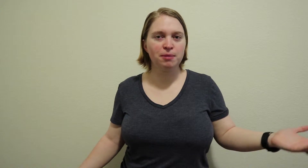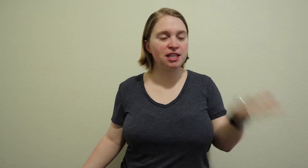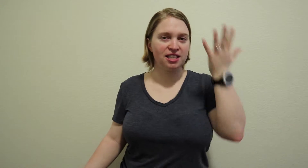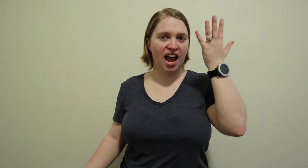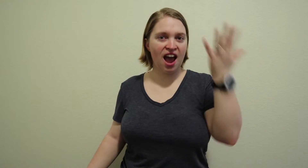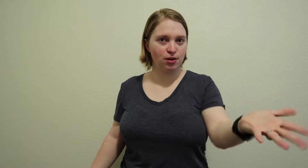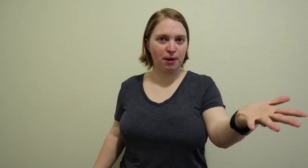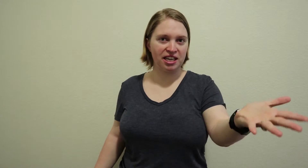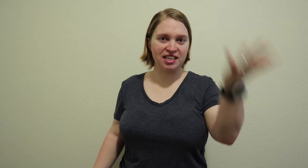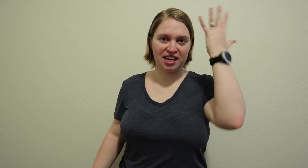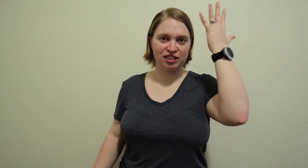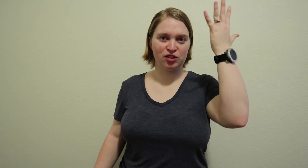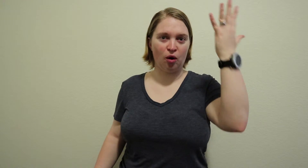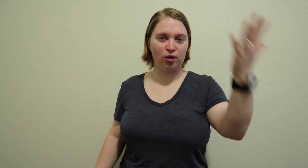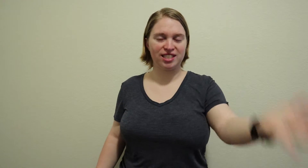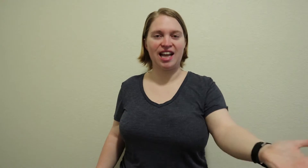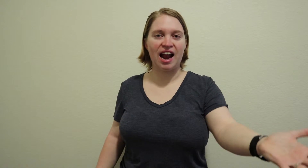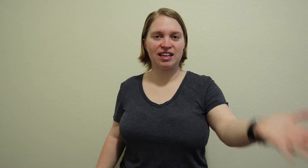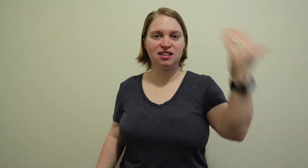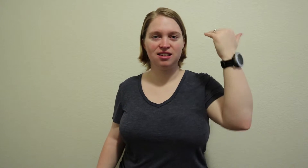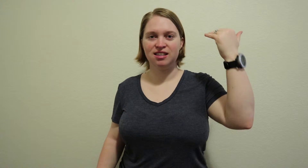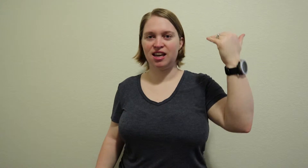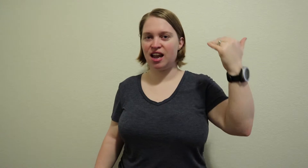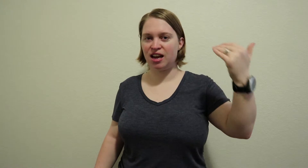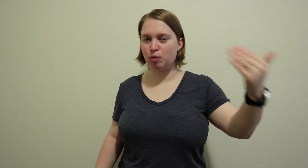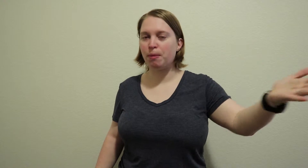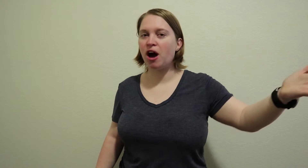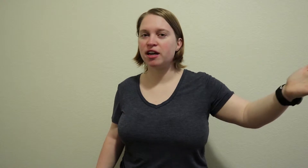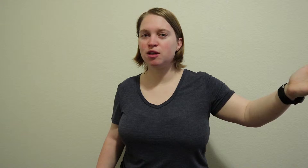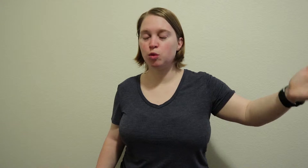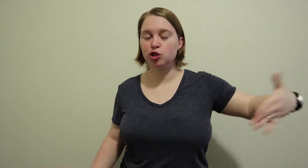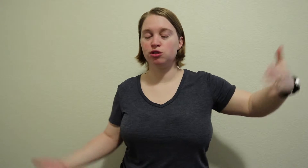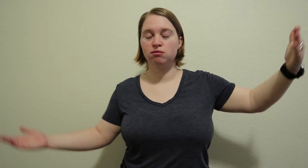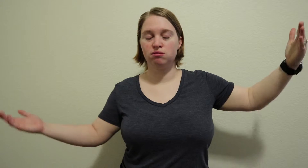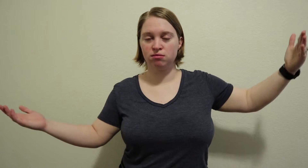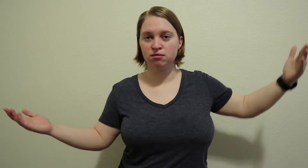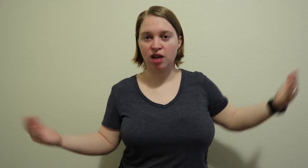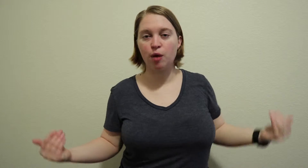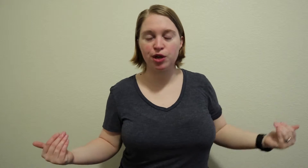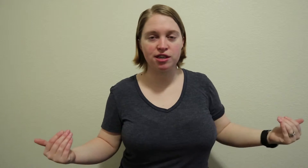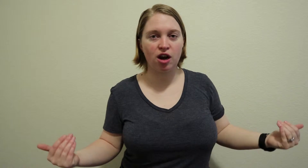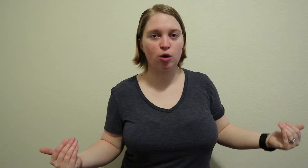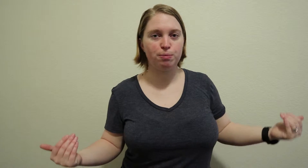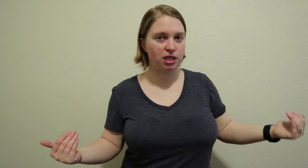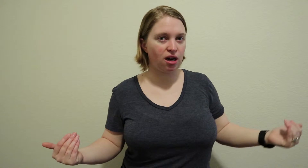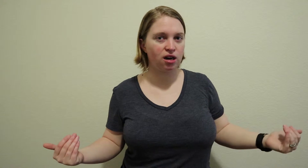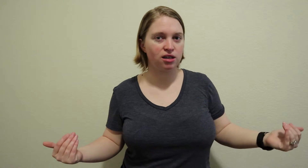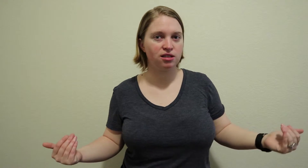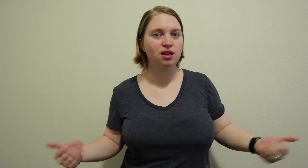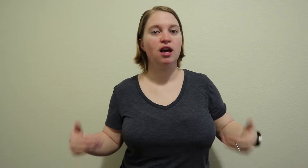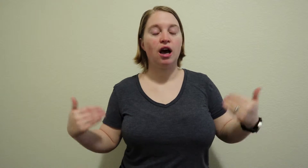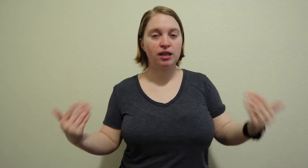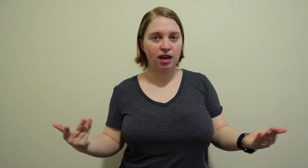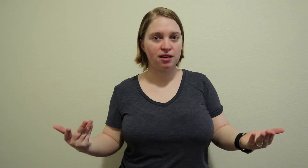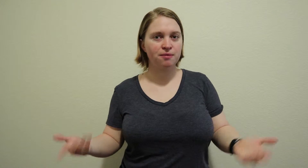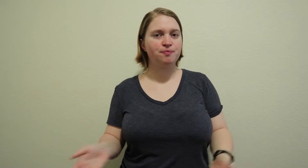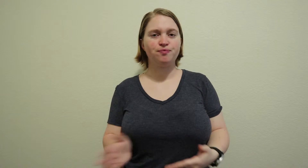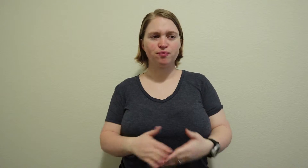everybody is all static and robotic which I wouldn't know because again